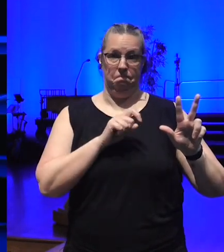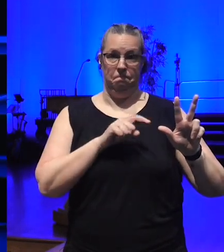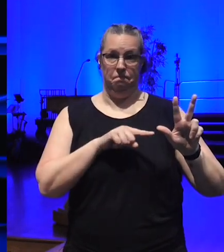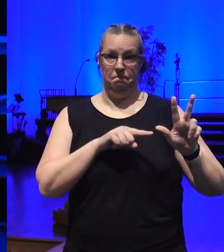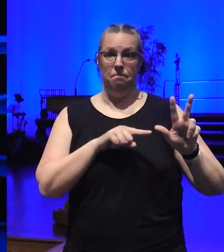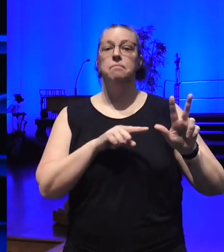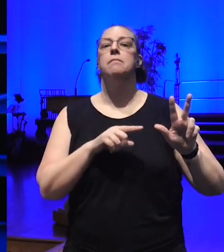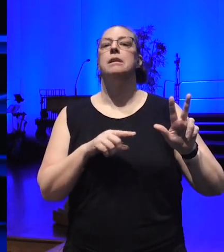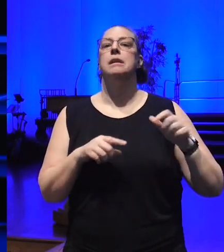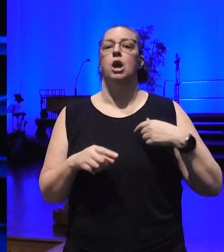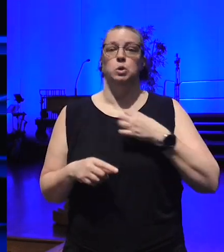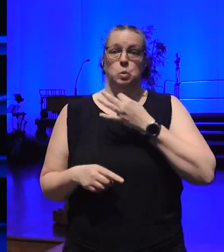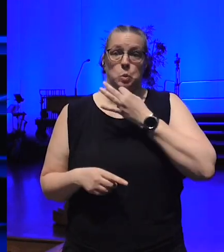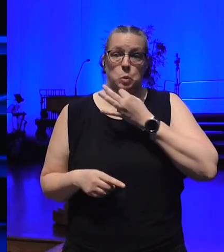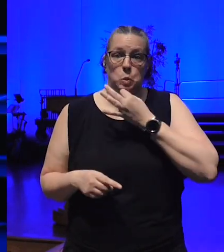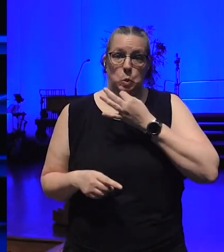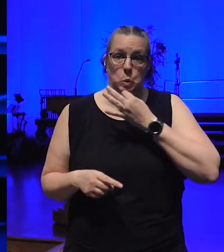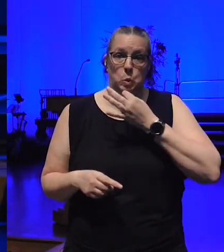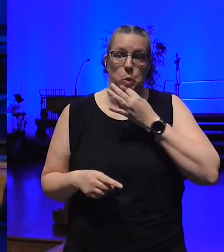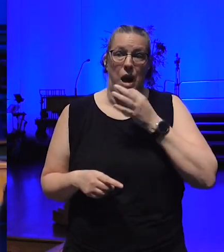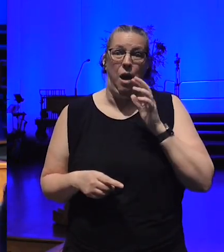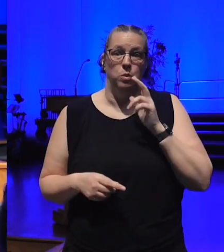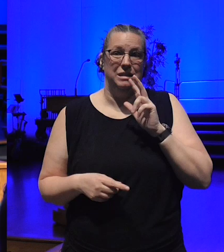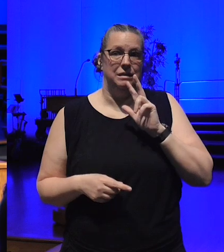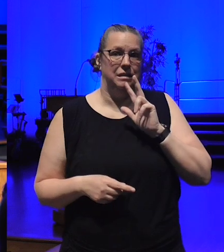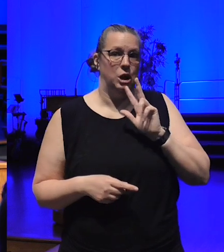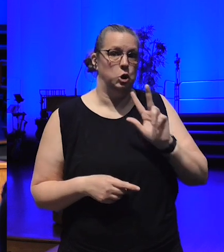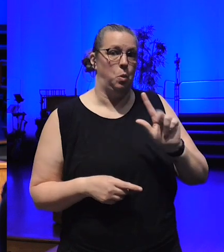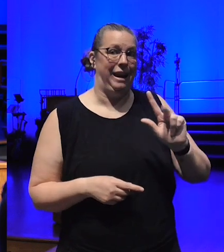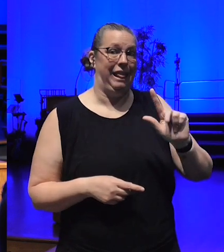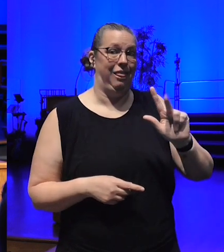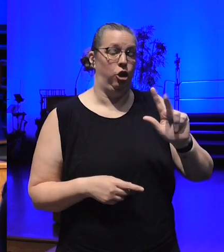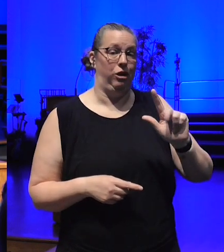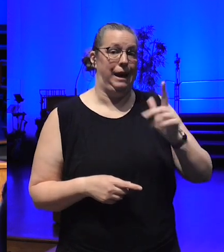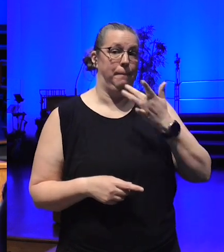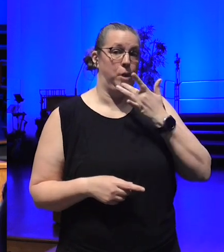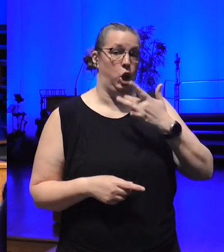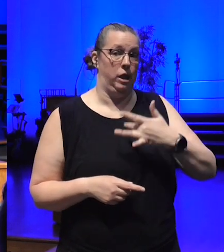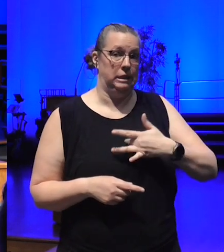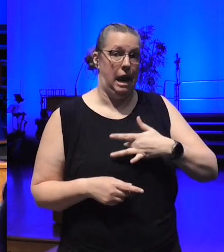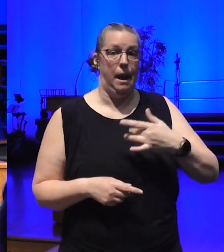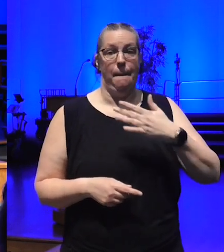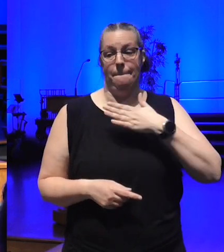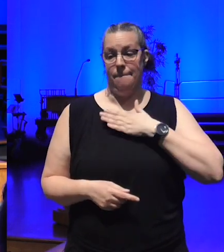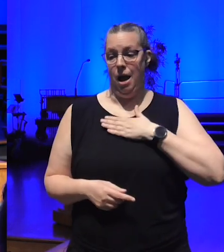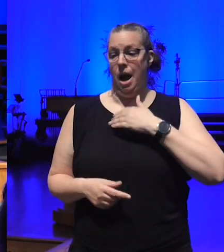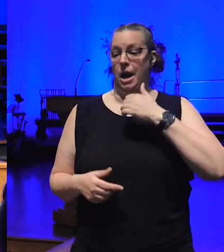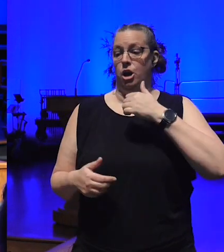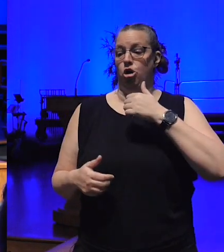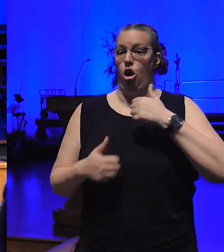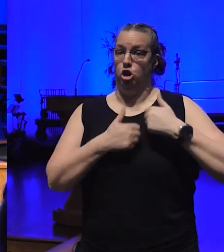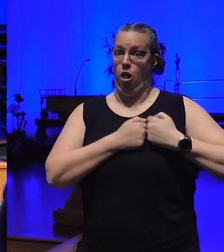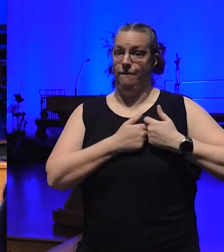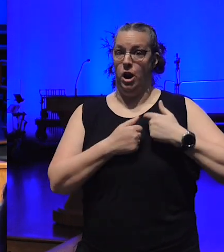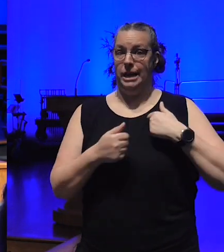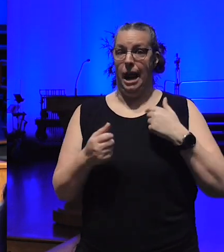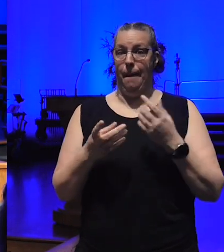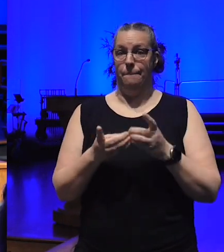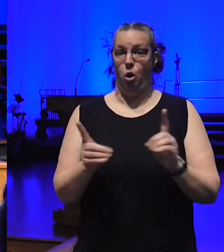from my 23rd birthday the night my girlfriend and I officially broke up we had met when we